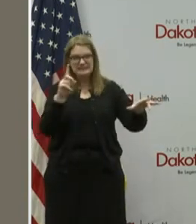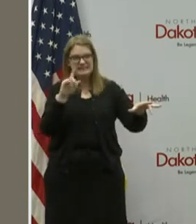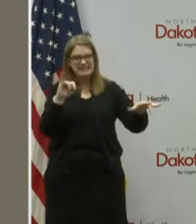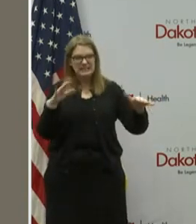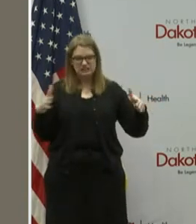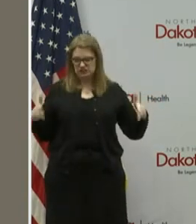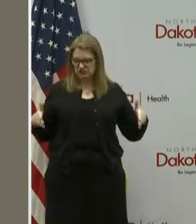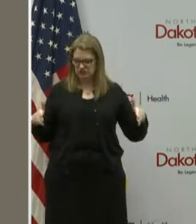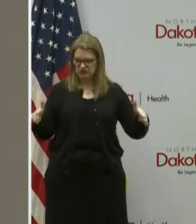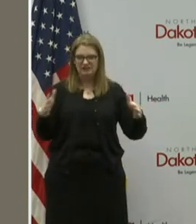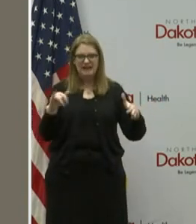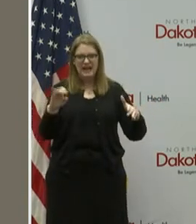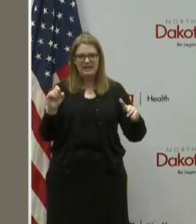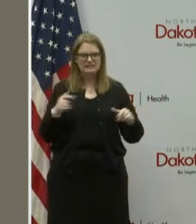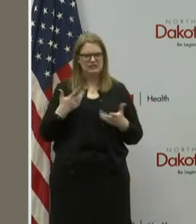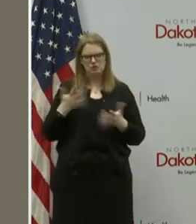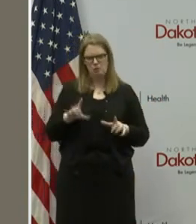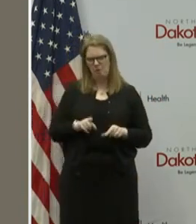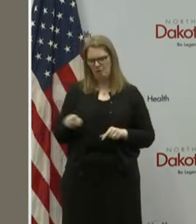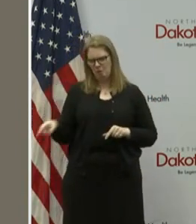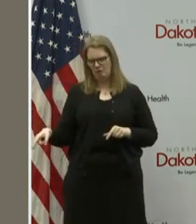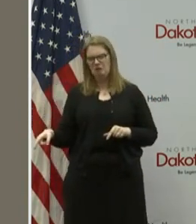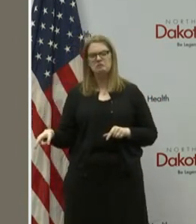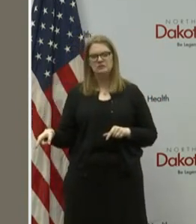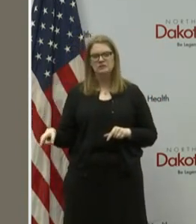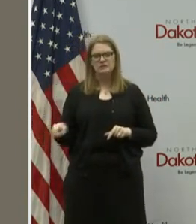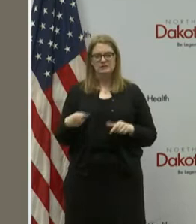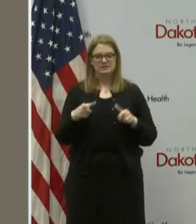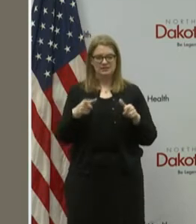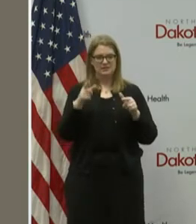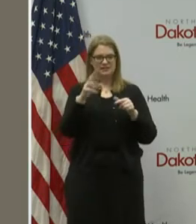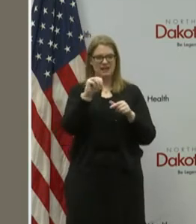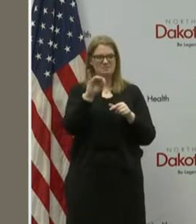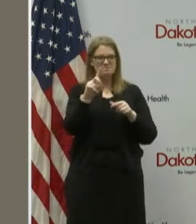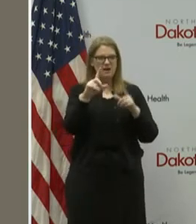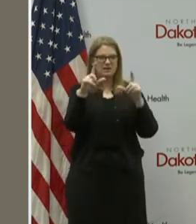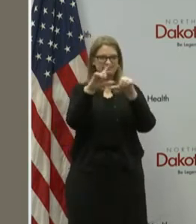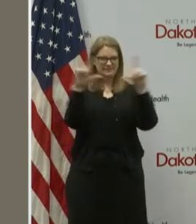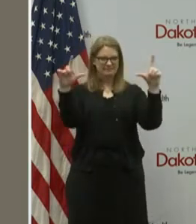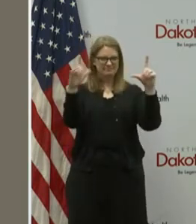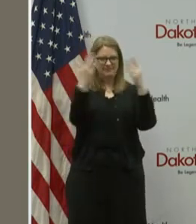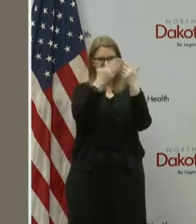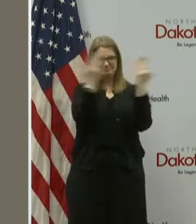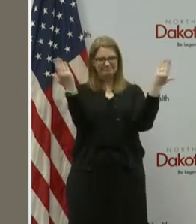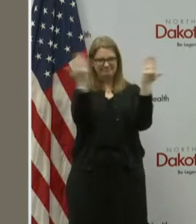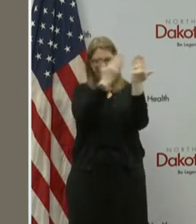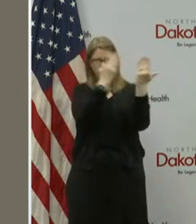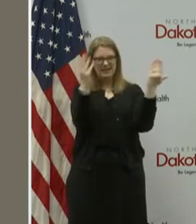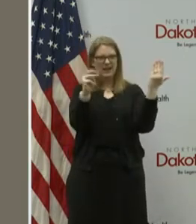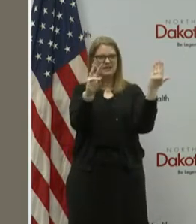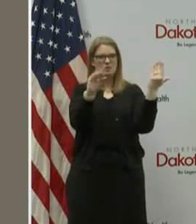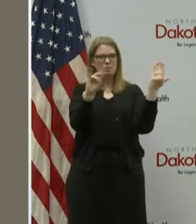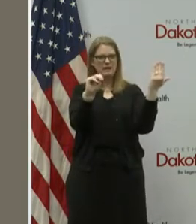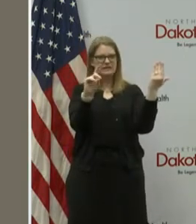IF WE'VE BEEN DRIVING DOWN A MUDDY, SLIPPERY ROAD WITH ICY DITCHES, THAT REPRESENTS A PLACE YOU DON'T WANT TO BE, THAT MUD ON THE WINDSHIELD IS ALSO BEEN A